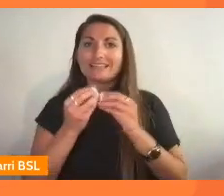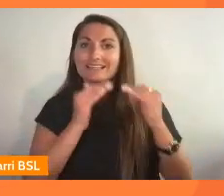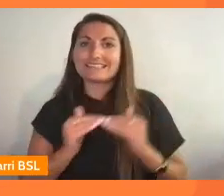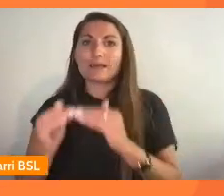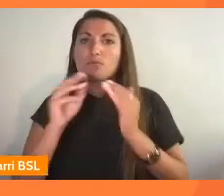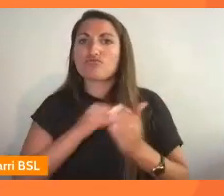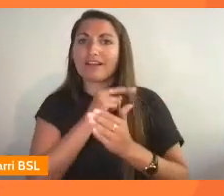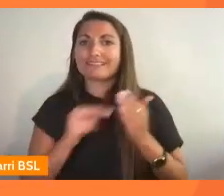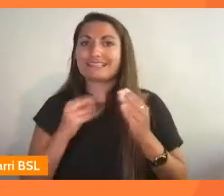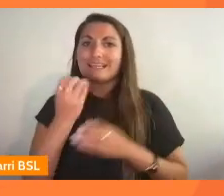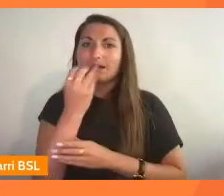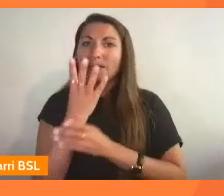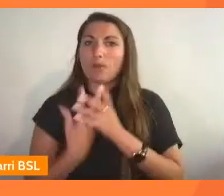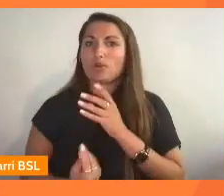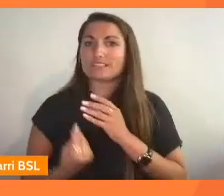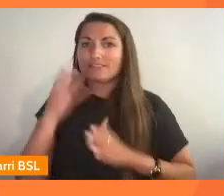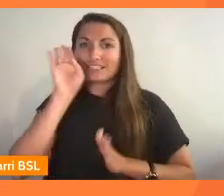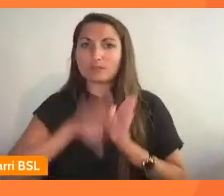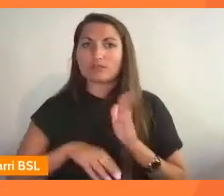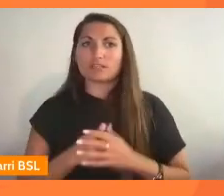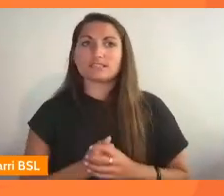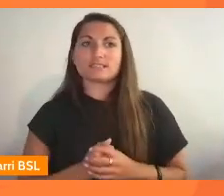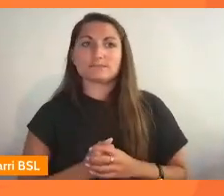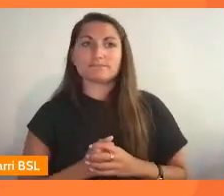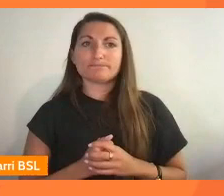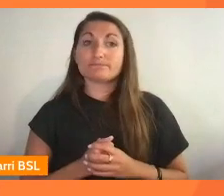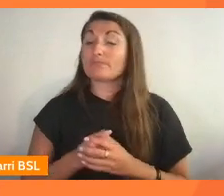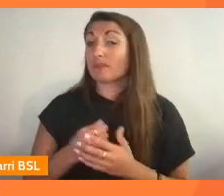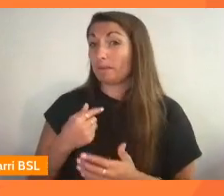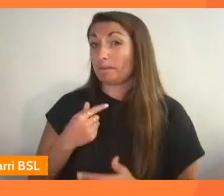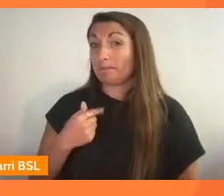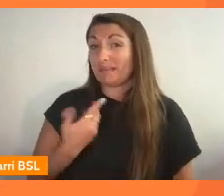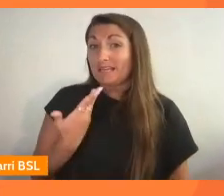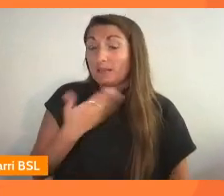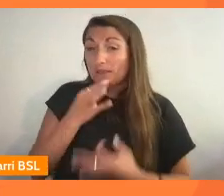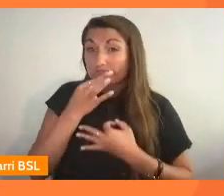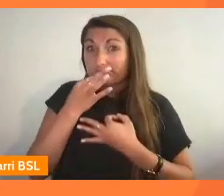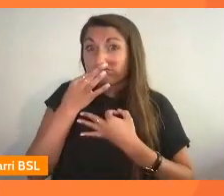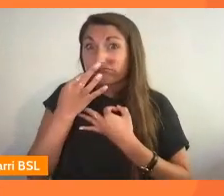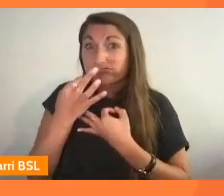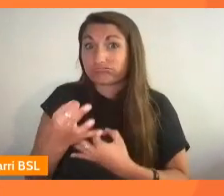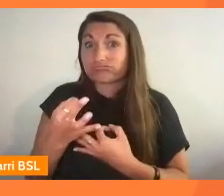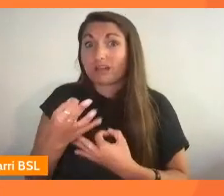I have always been really fascinated with experiences that use new